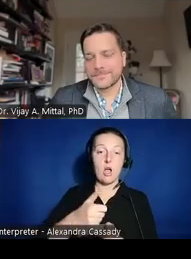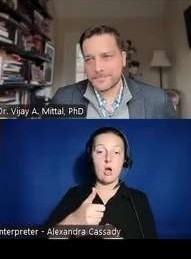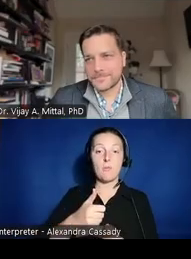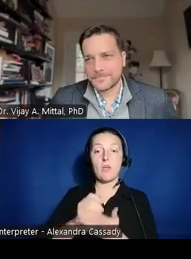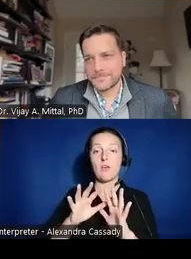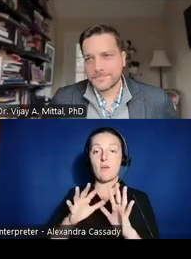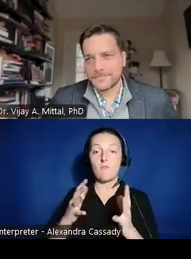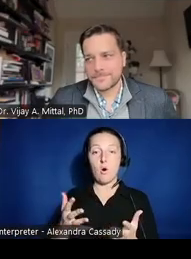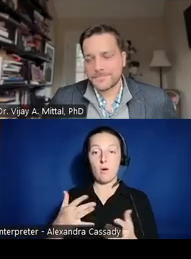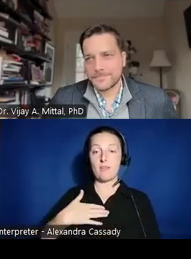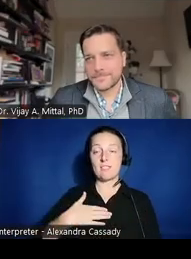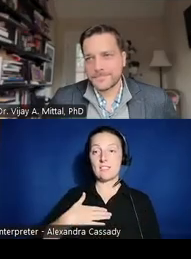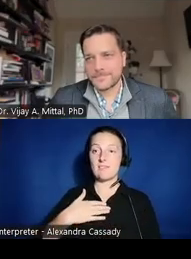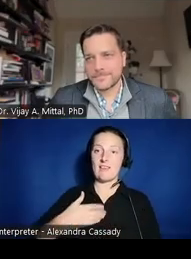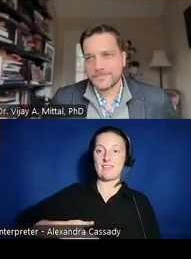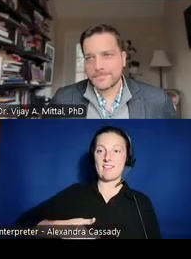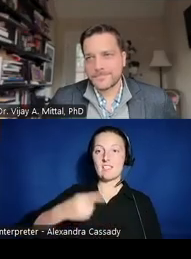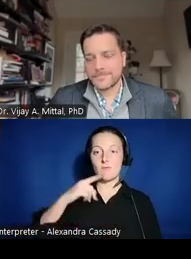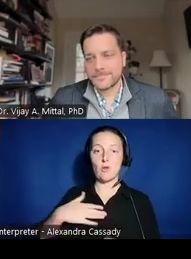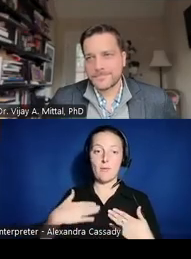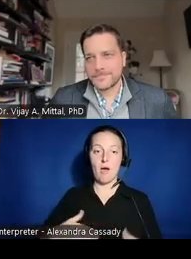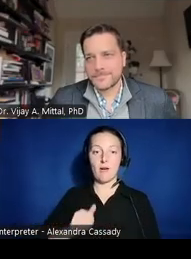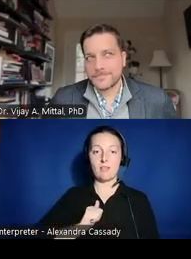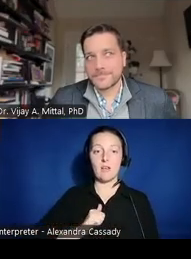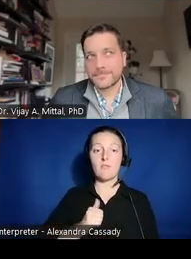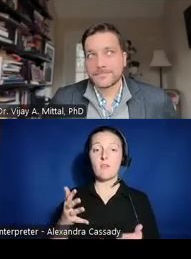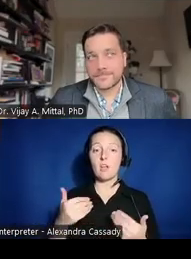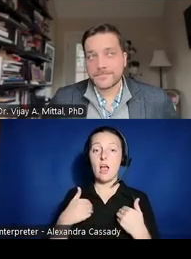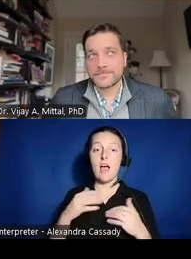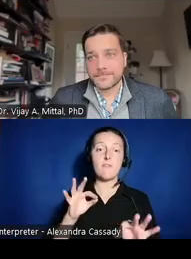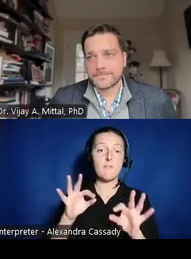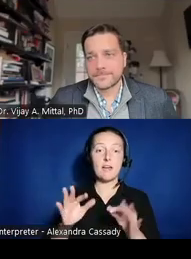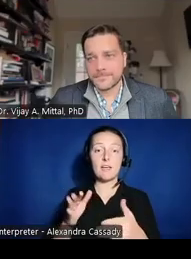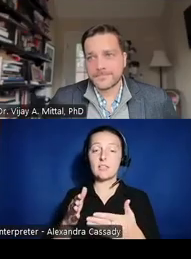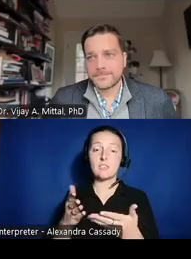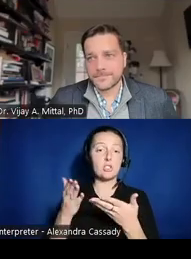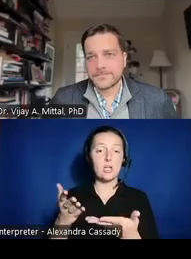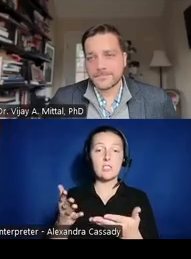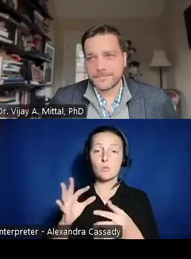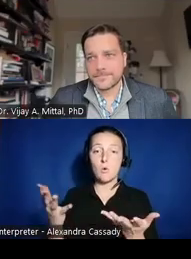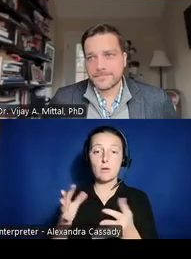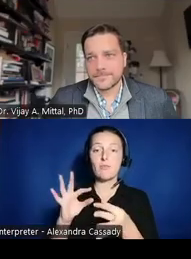are there findings suggesting links between motor dysfunction and self-disturbance and schizophrenia